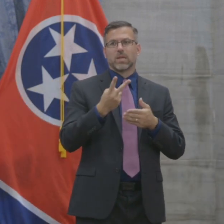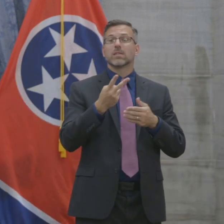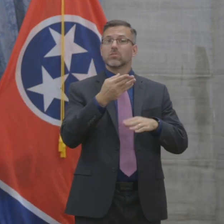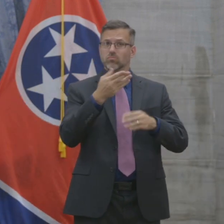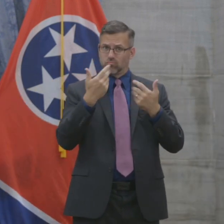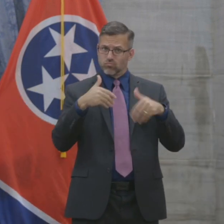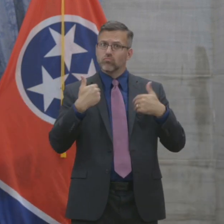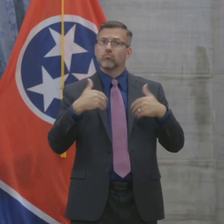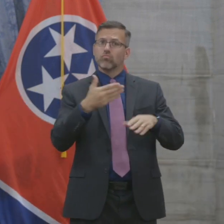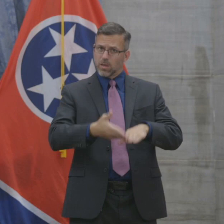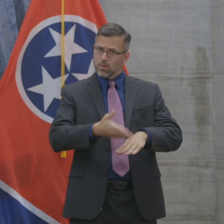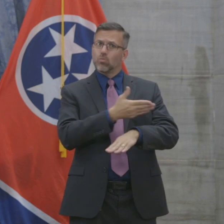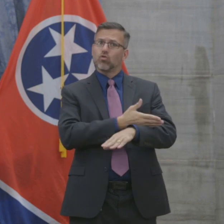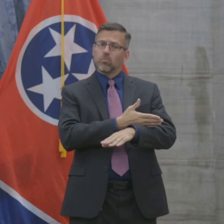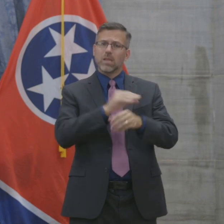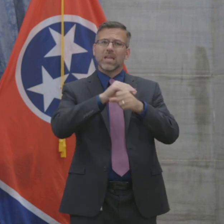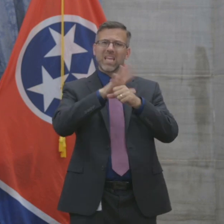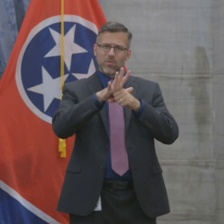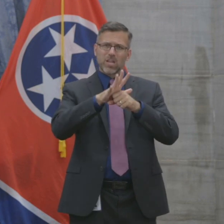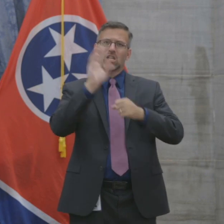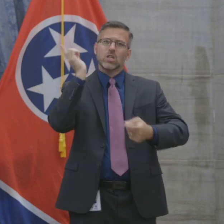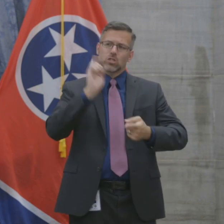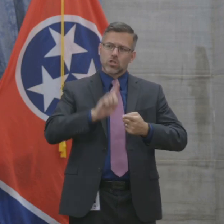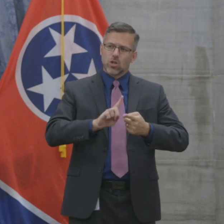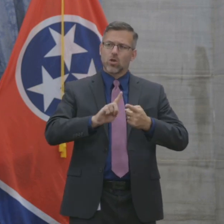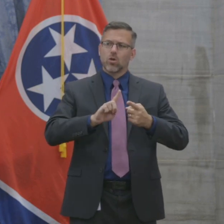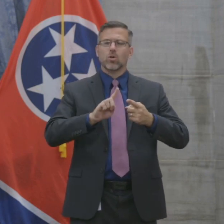Let me add my comments to parental review.